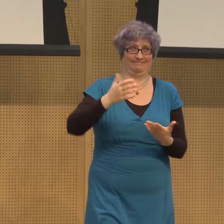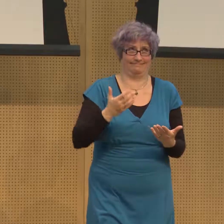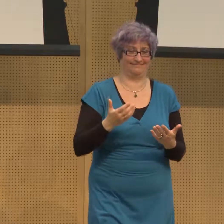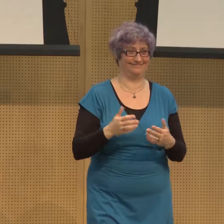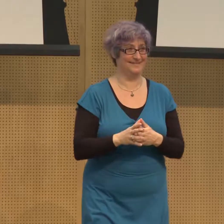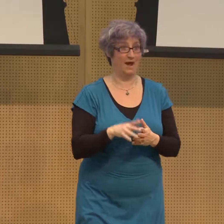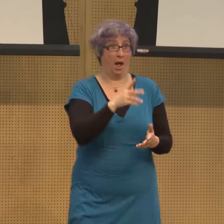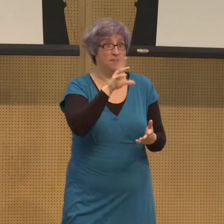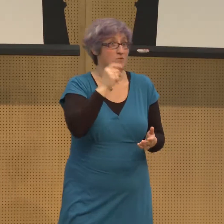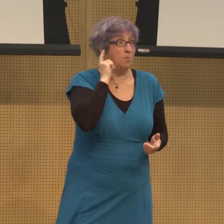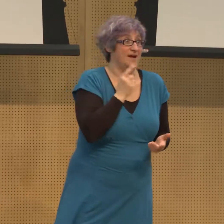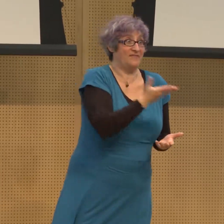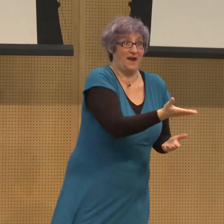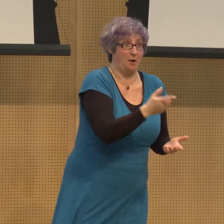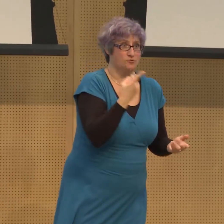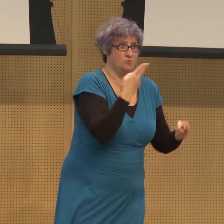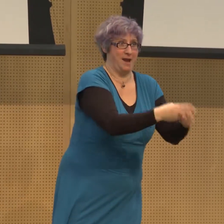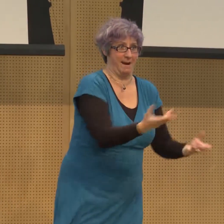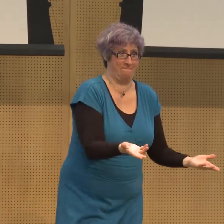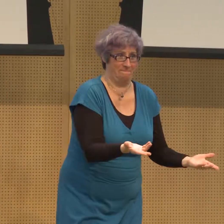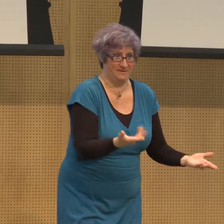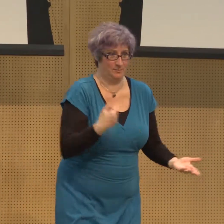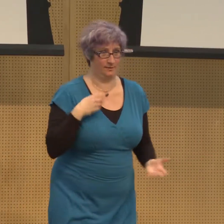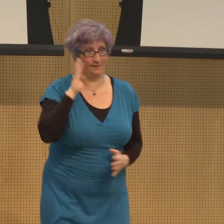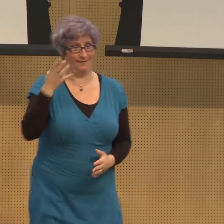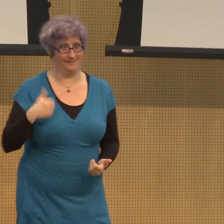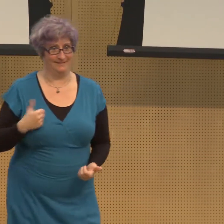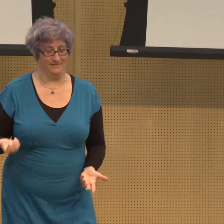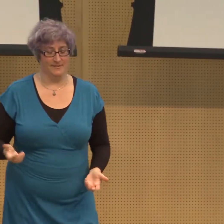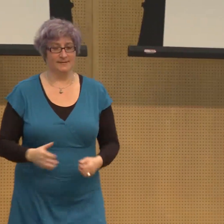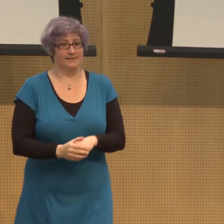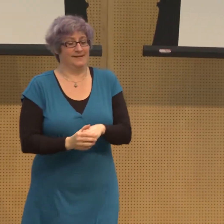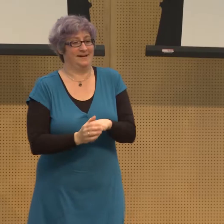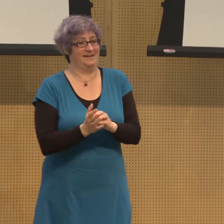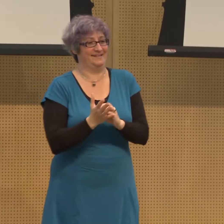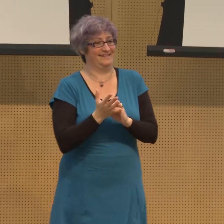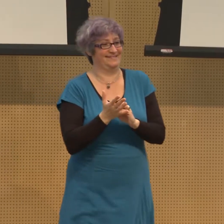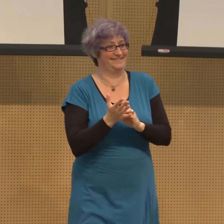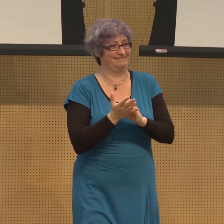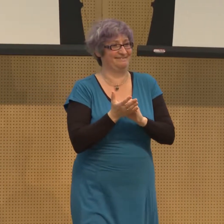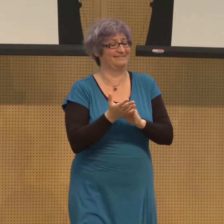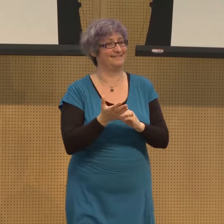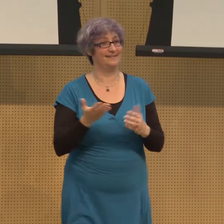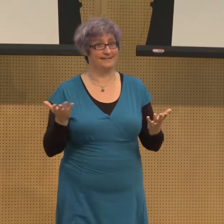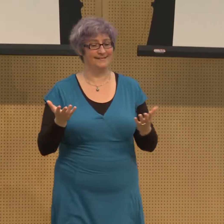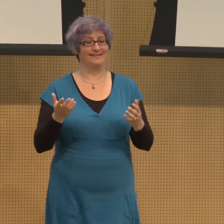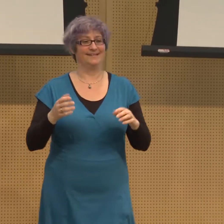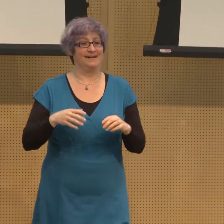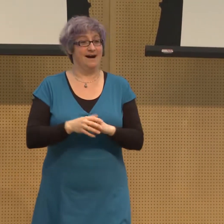is the name of the program in Spanish. There are no deaf individuals, so you know, we had to come up with some signs here,